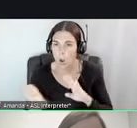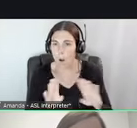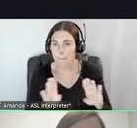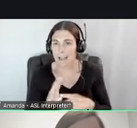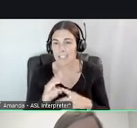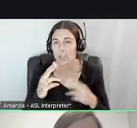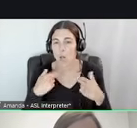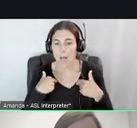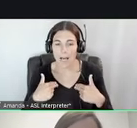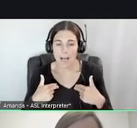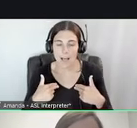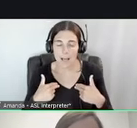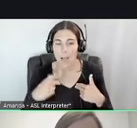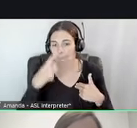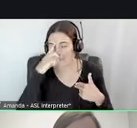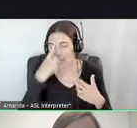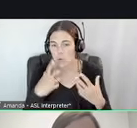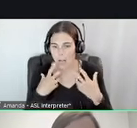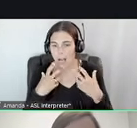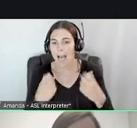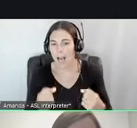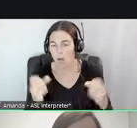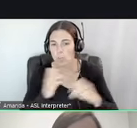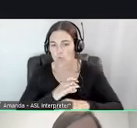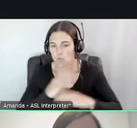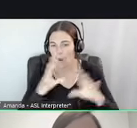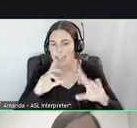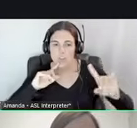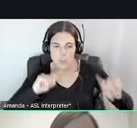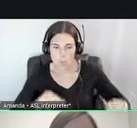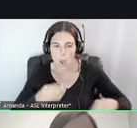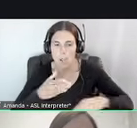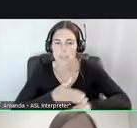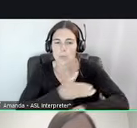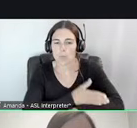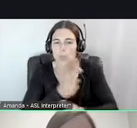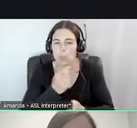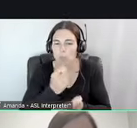improve treatment access for substance use disorders. So, this is going to increase the